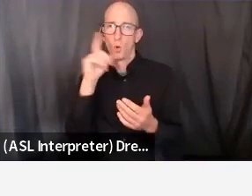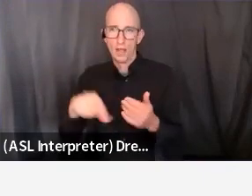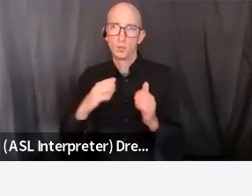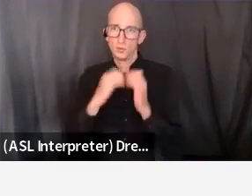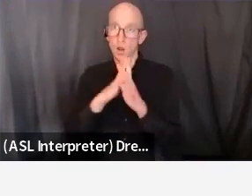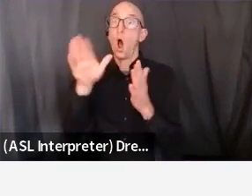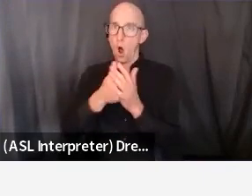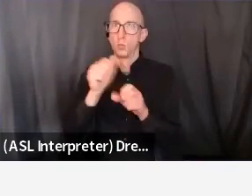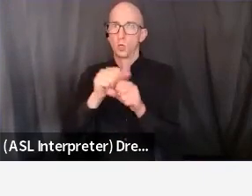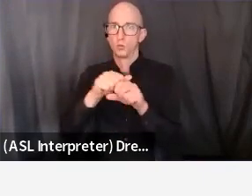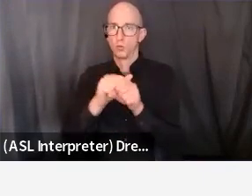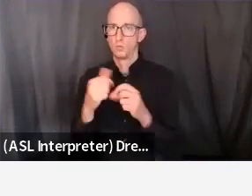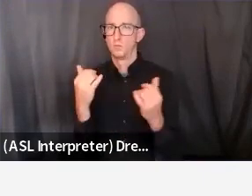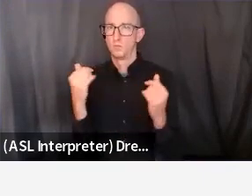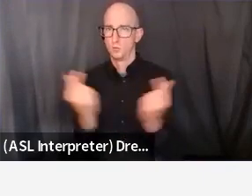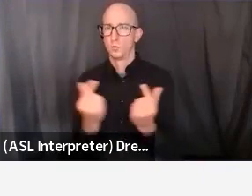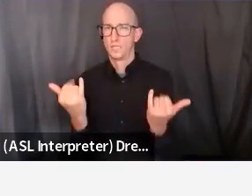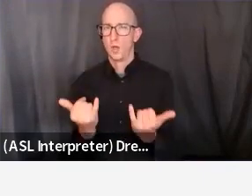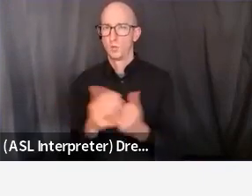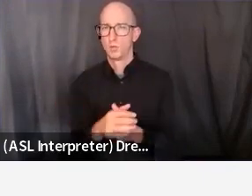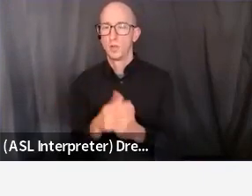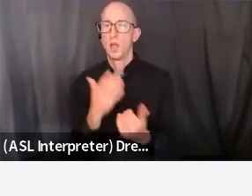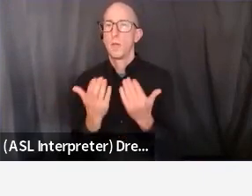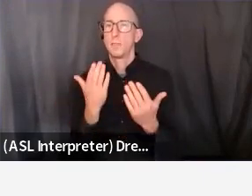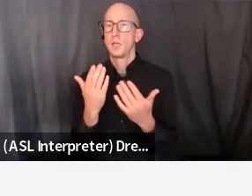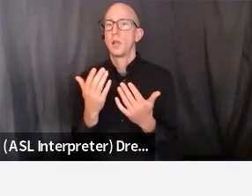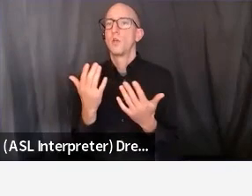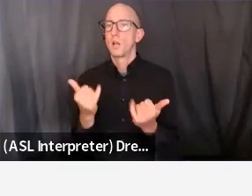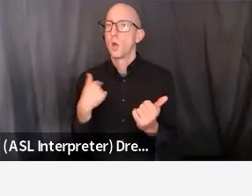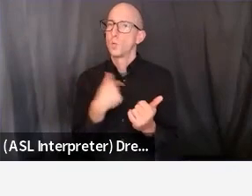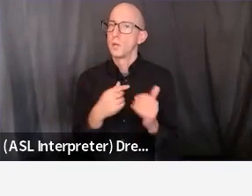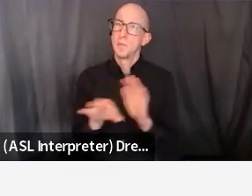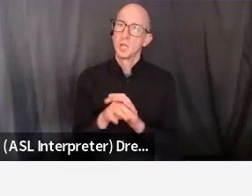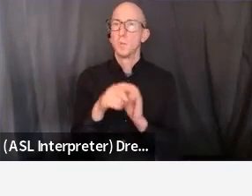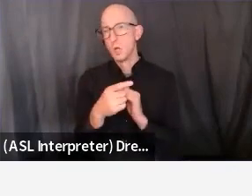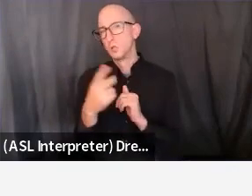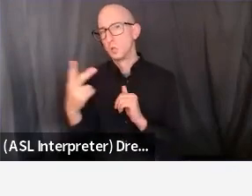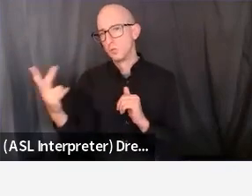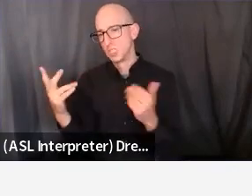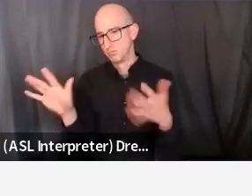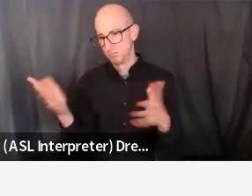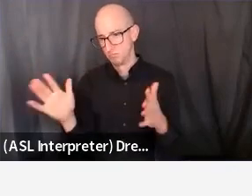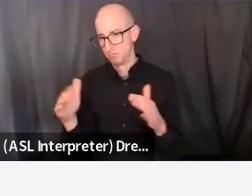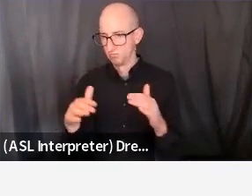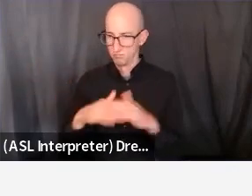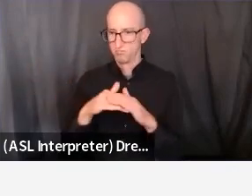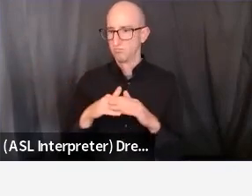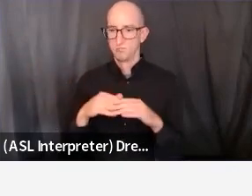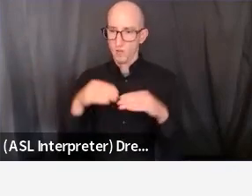to register. And if you have any questions, feel free to reach out. Sarah, I'll pass it back to you.